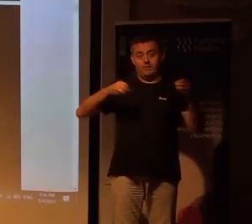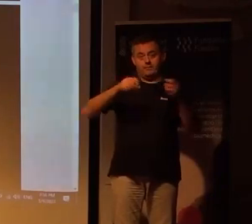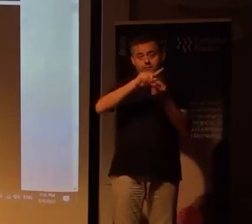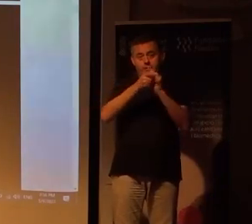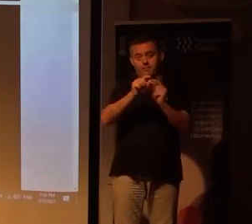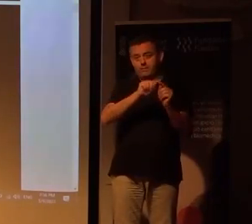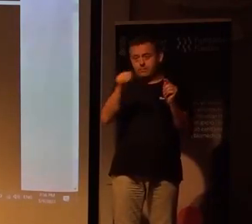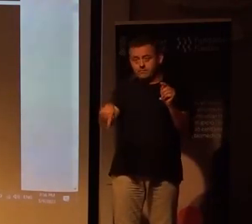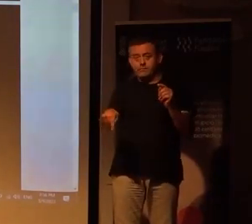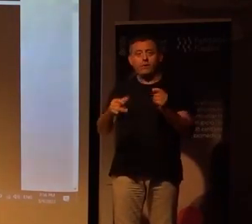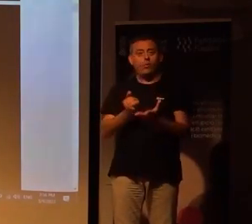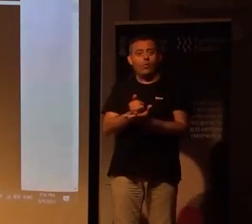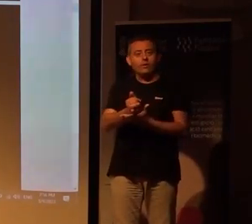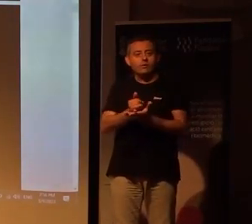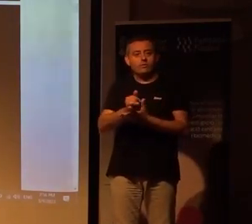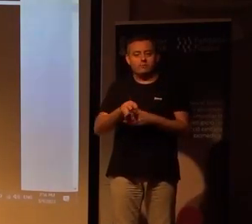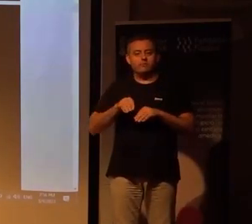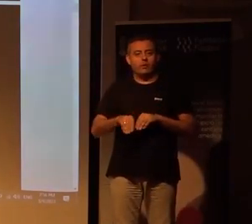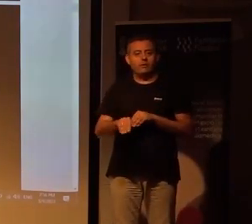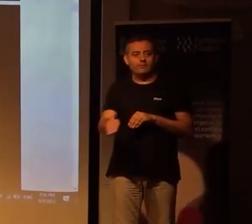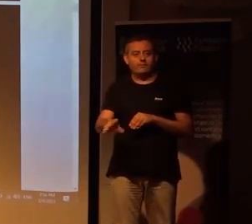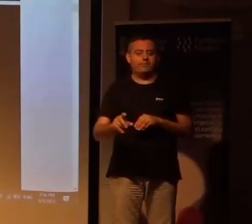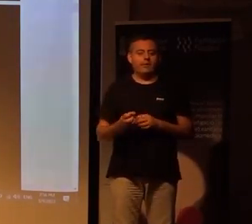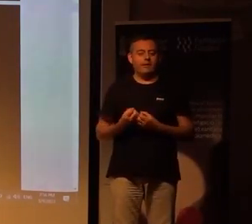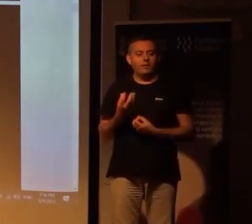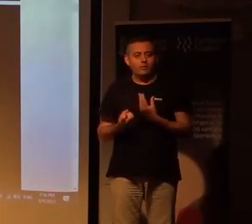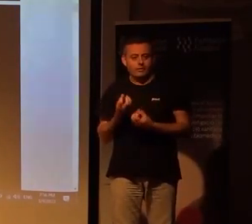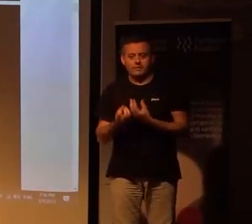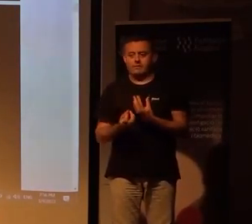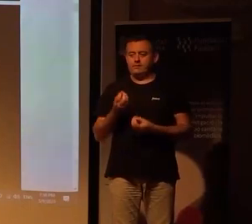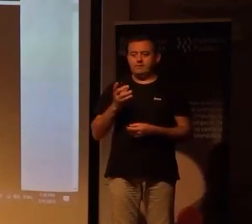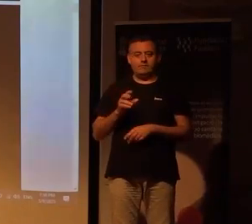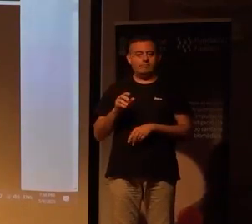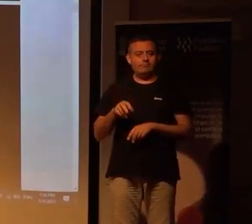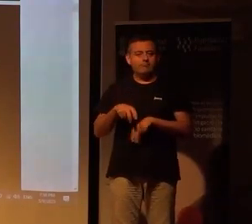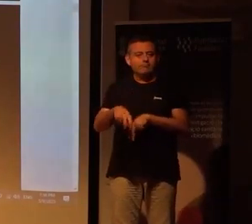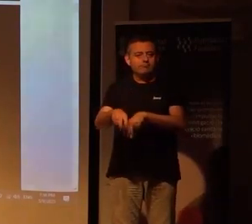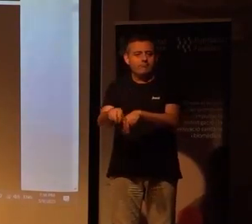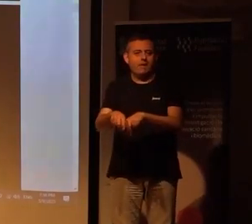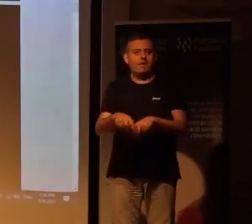he’s going to his garden to plant his lettuce, to cultivate and not to bother anyone and let no one bother him.